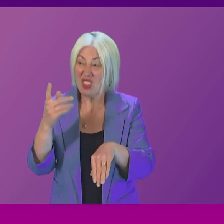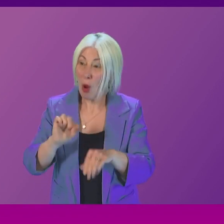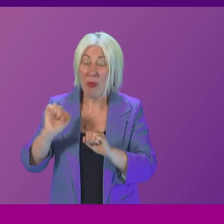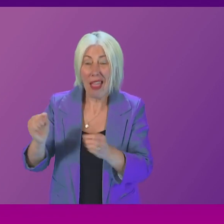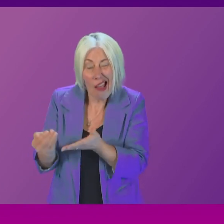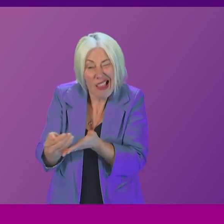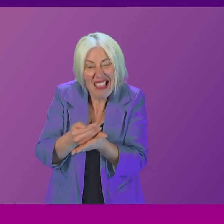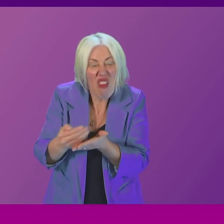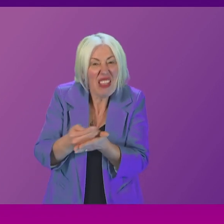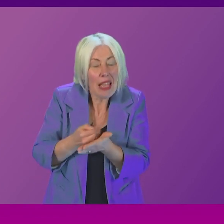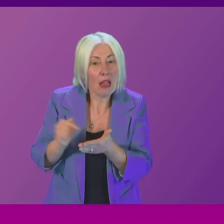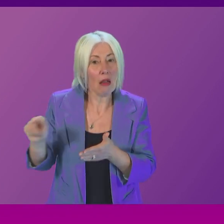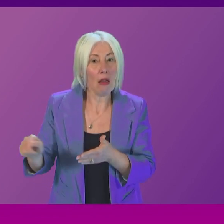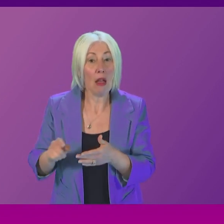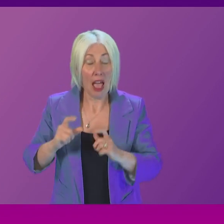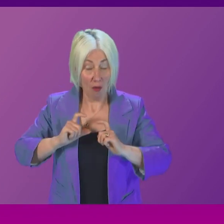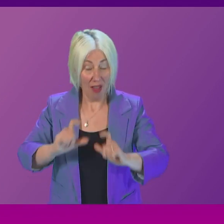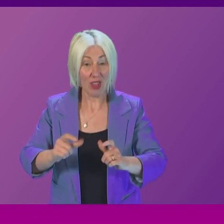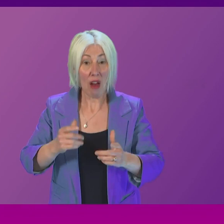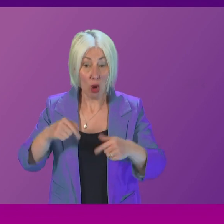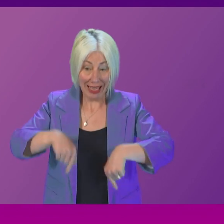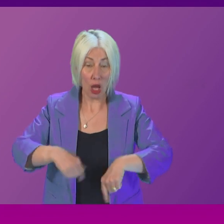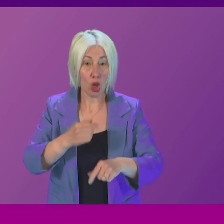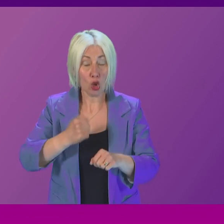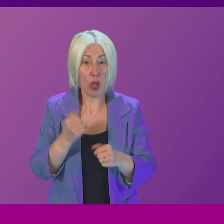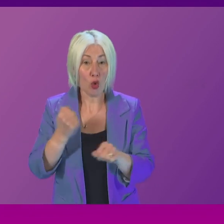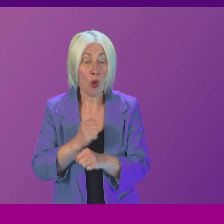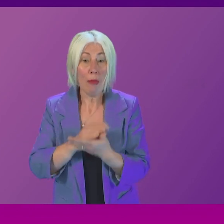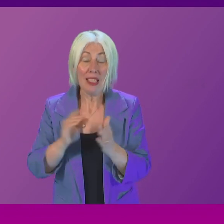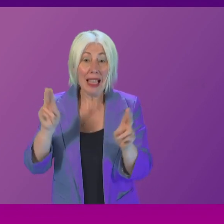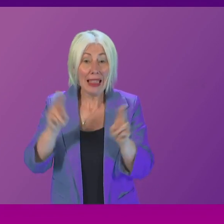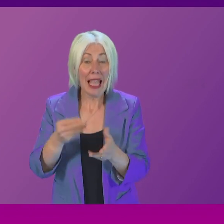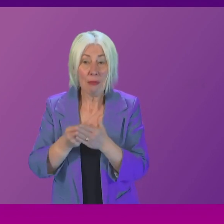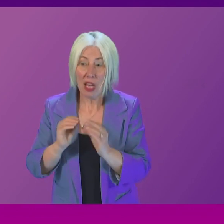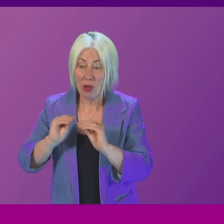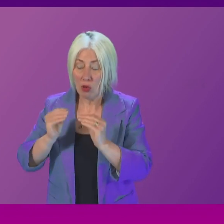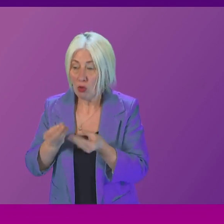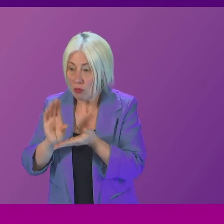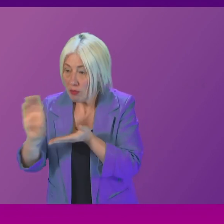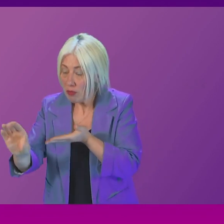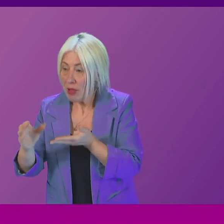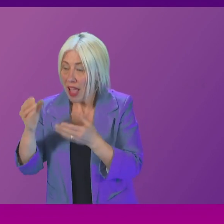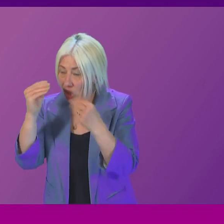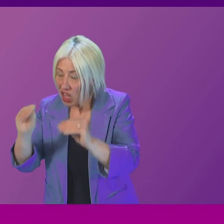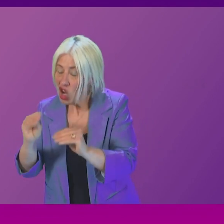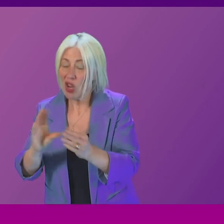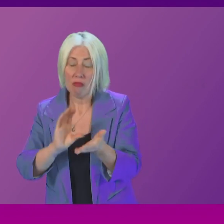If Scotland has to continue to do that, that will mean less and less money to spend on education, health, transport and justice.